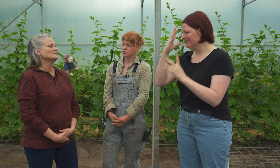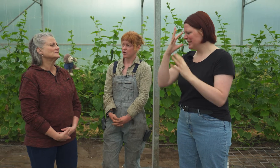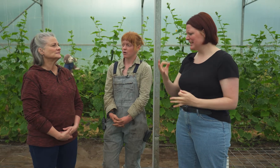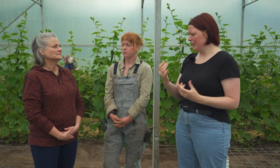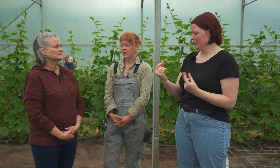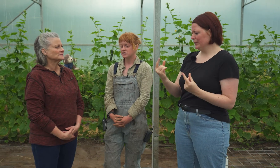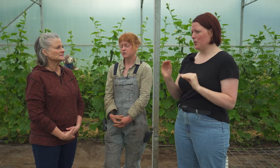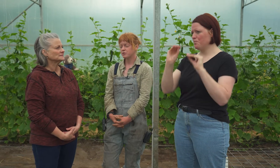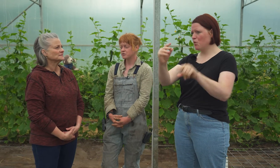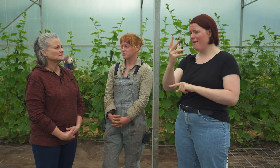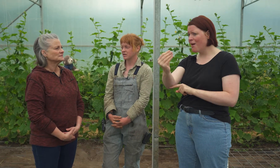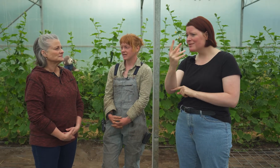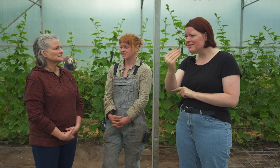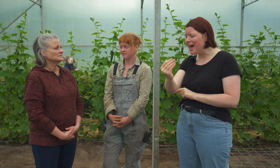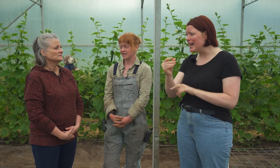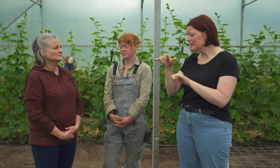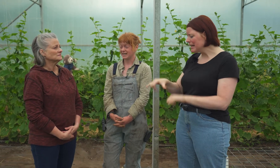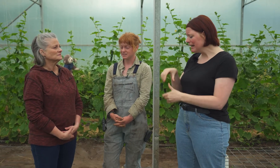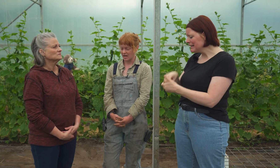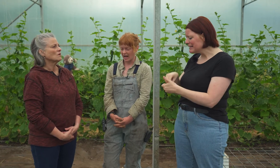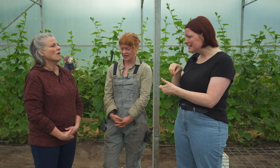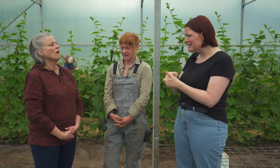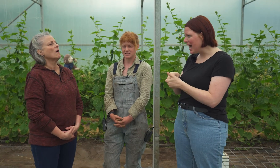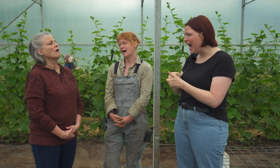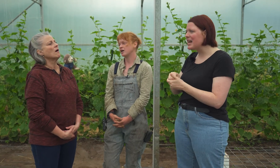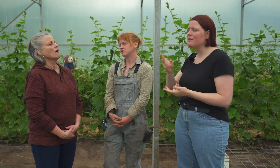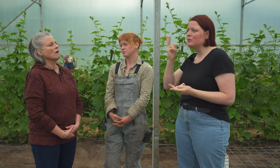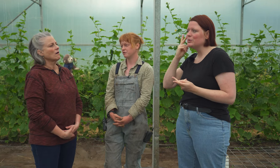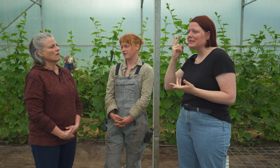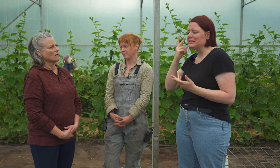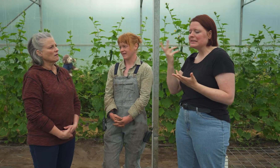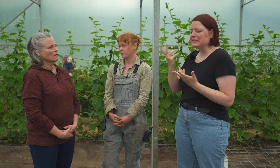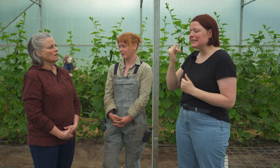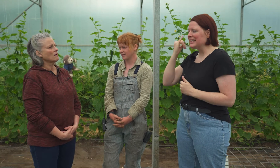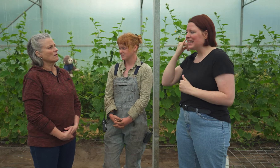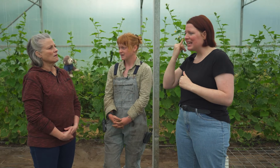So once their roots really get developed inside, it's not good to move them at that point.